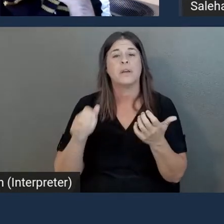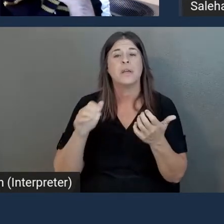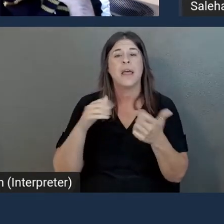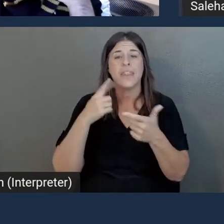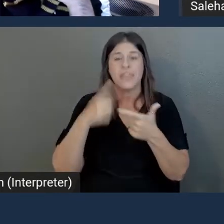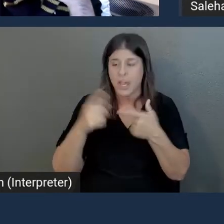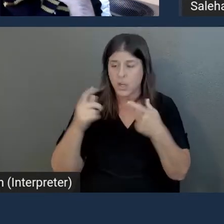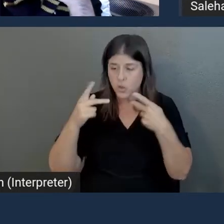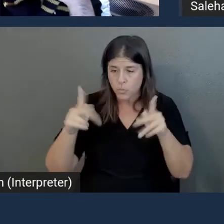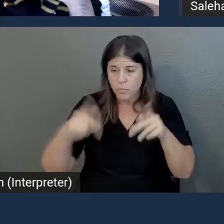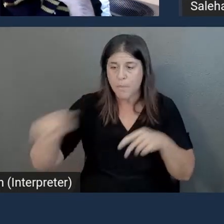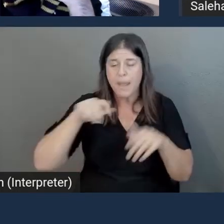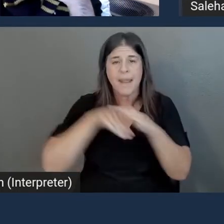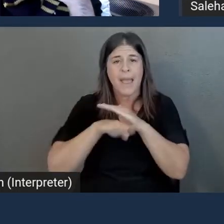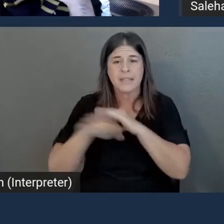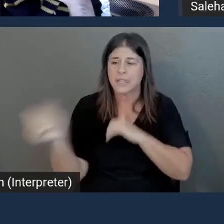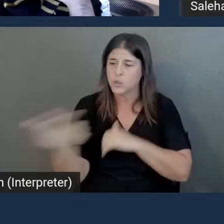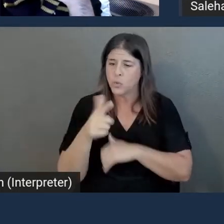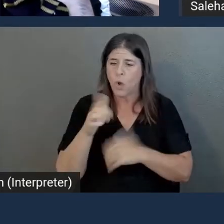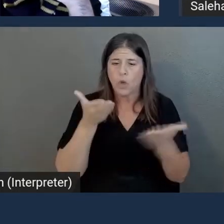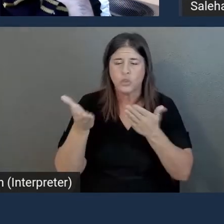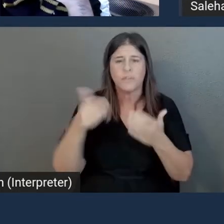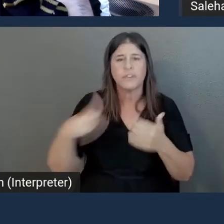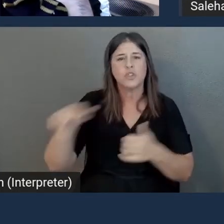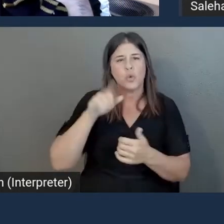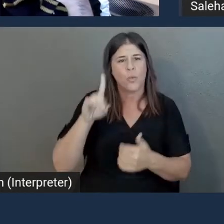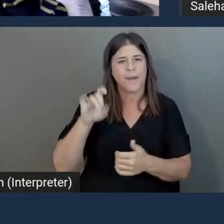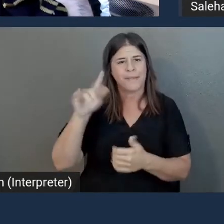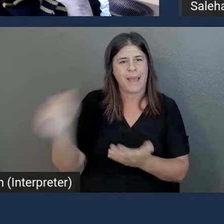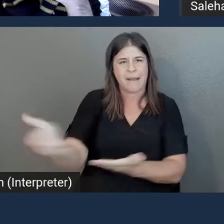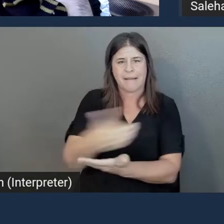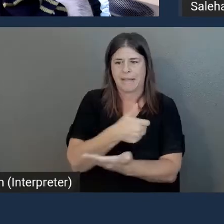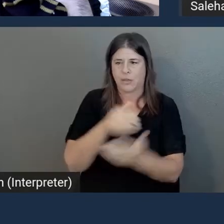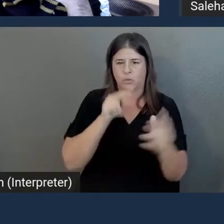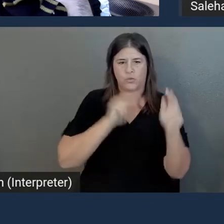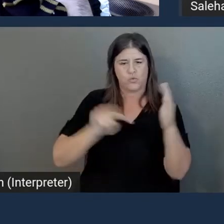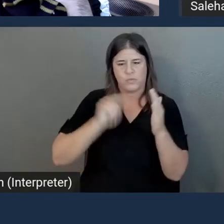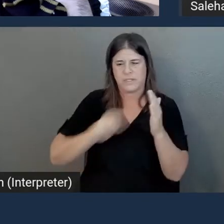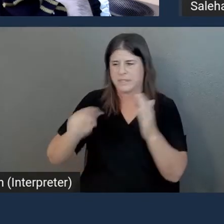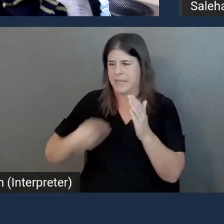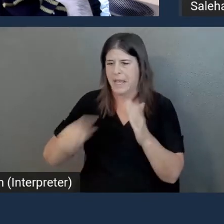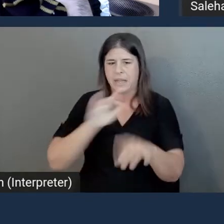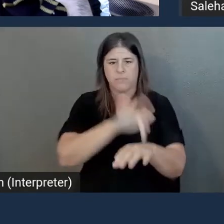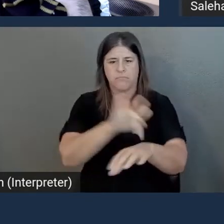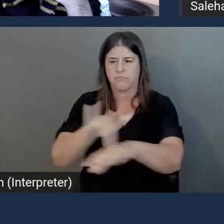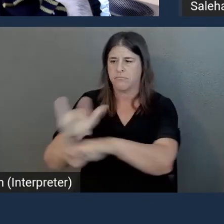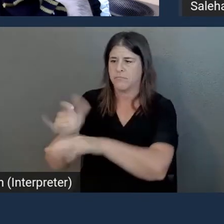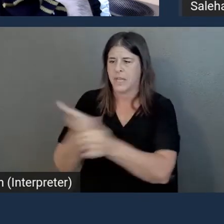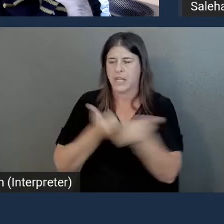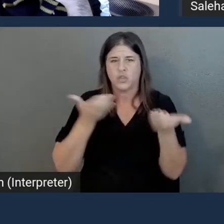you want that Collector to scan, and that's how it'll hit all of your servers and handle the analysis.